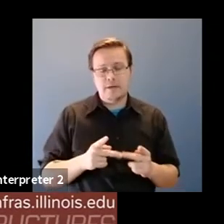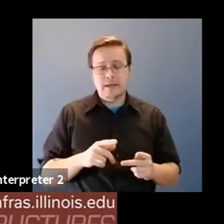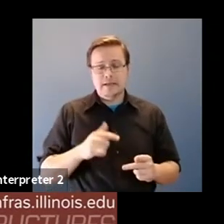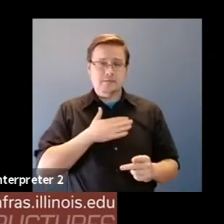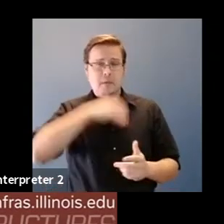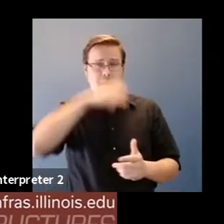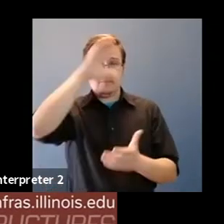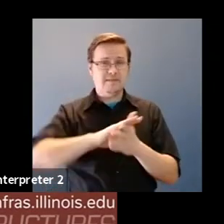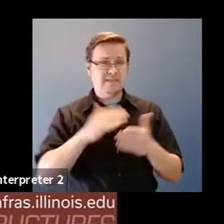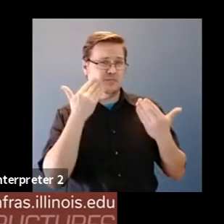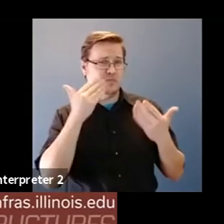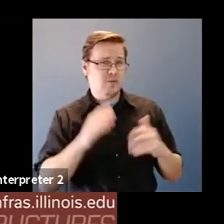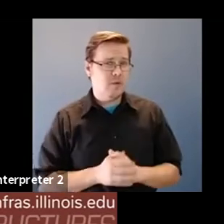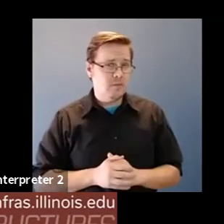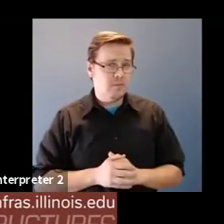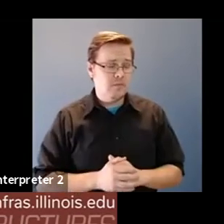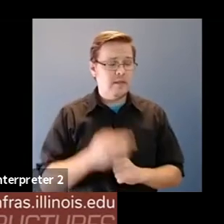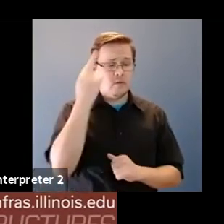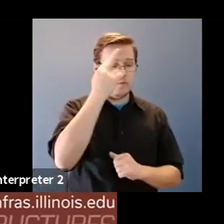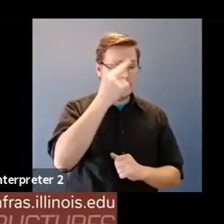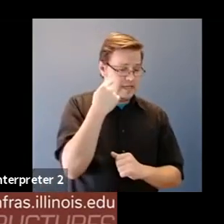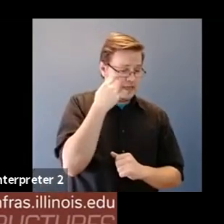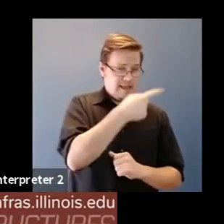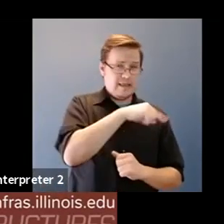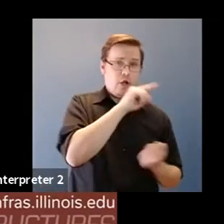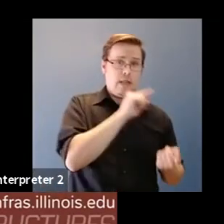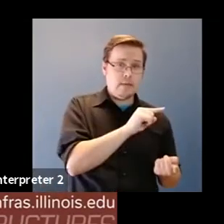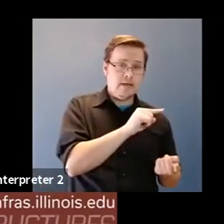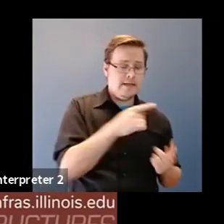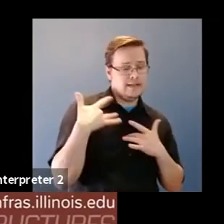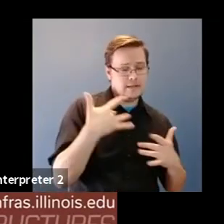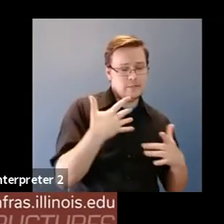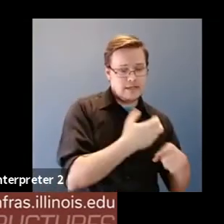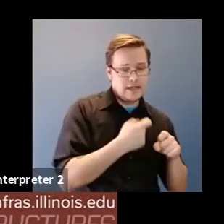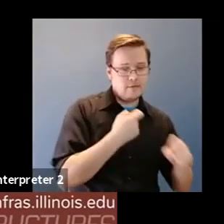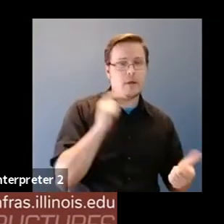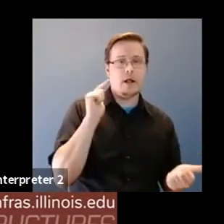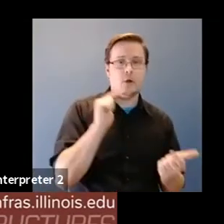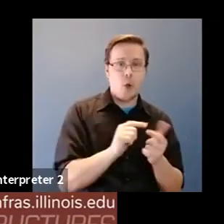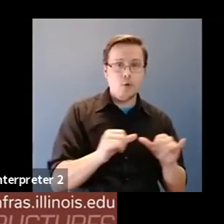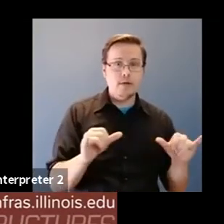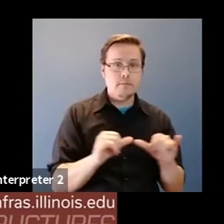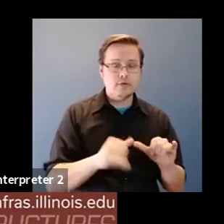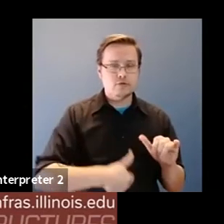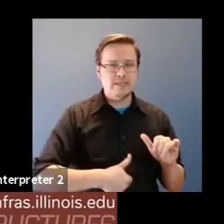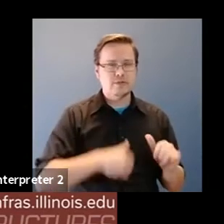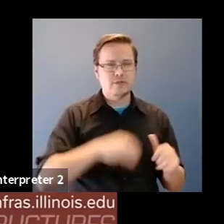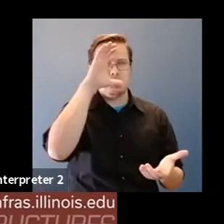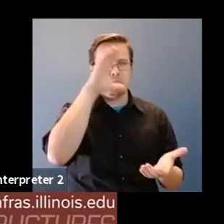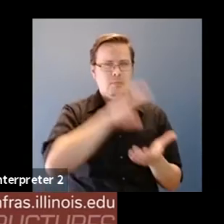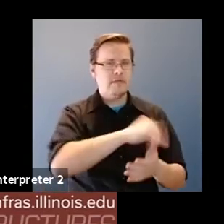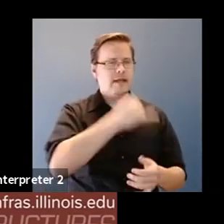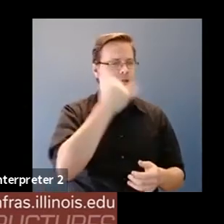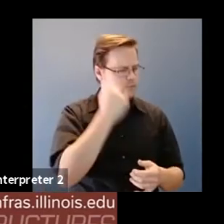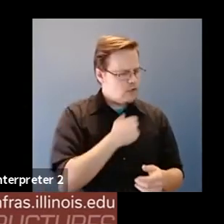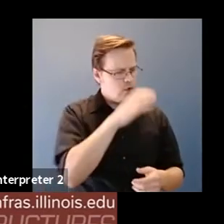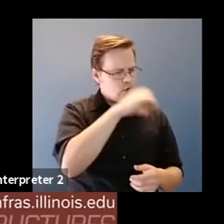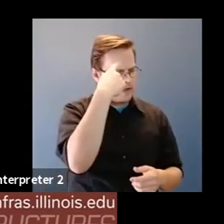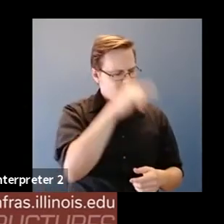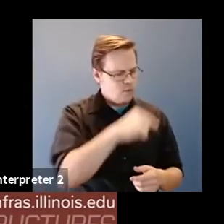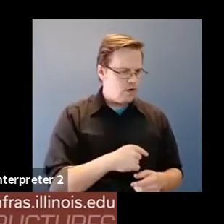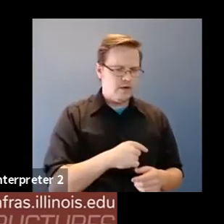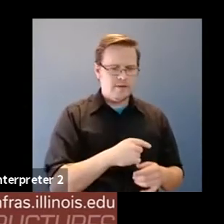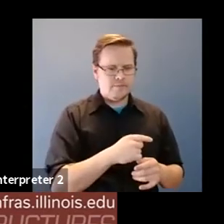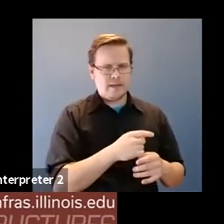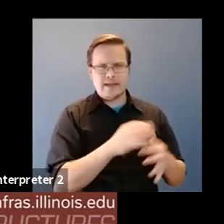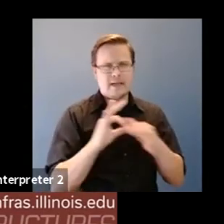Martin Wattenberg: The reasons to think that they're limited are often taken from a low dimensional intuitions belief that oh if we're looking for correlations between two and three variables that's not very deep.